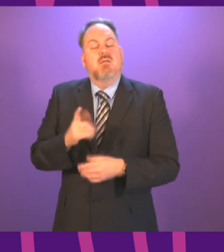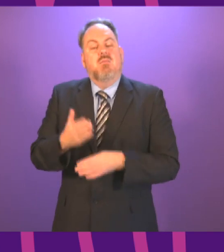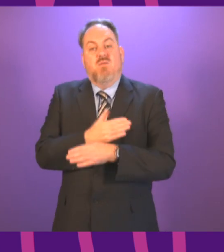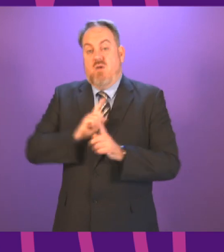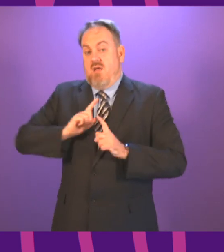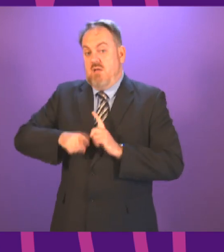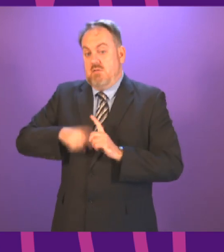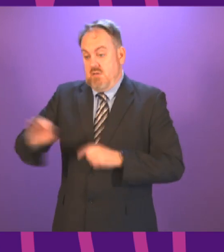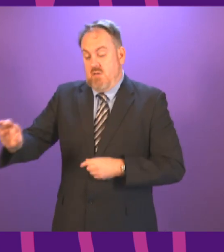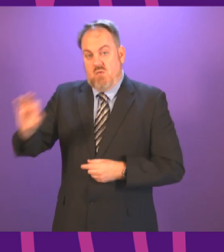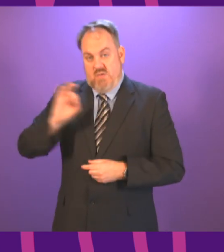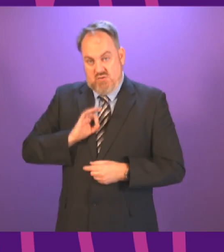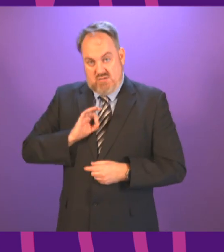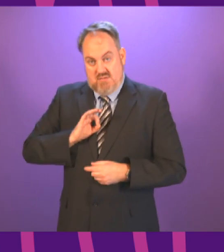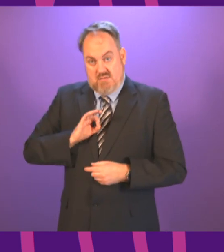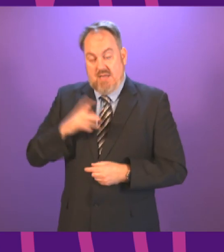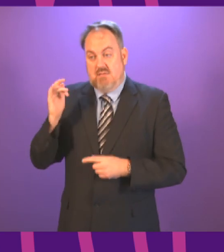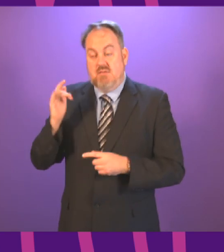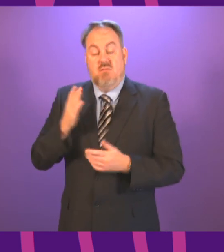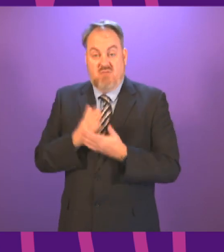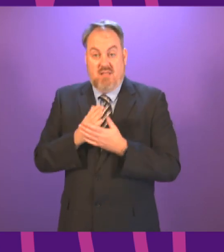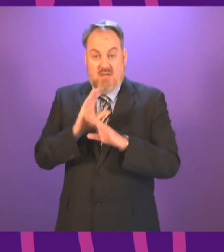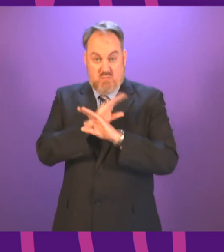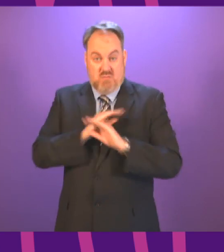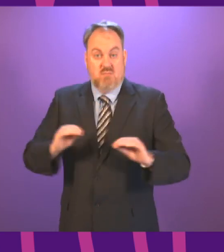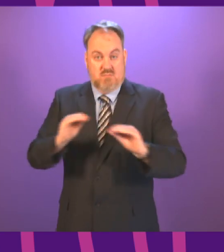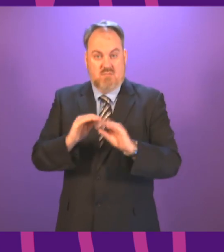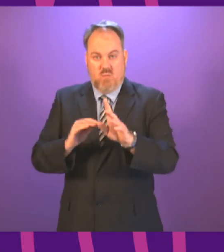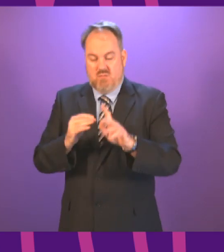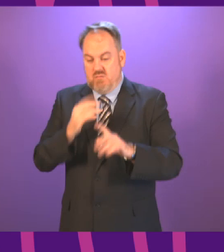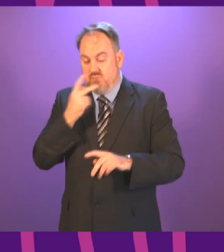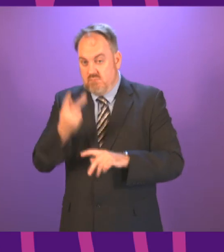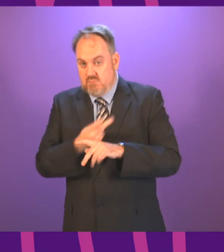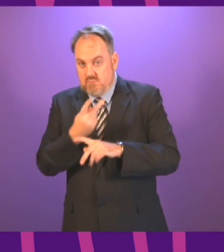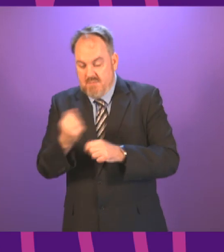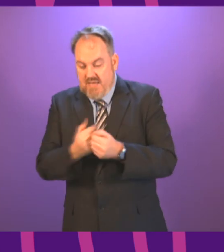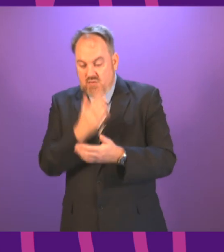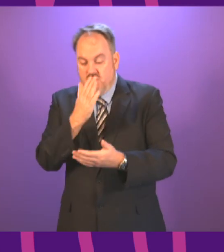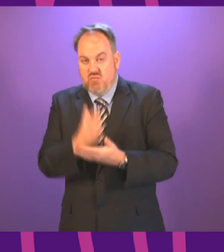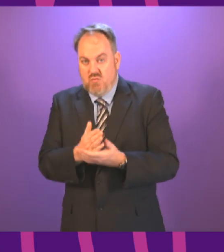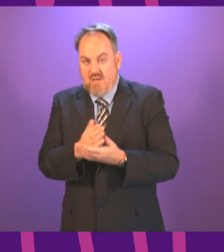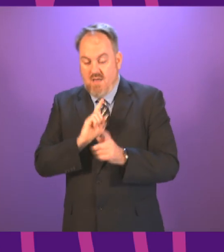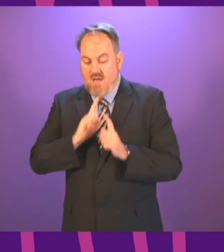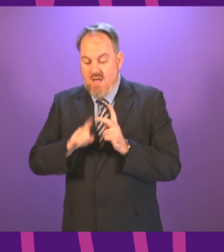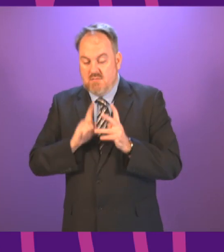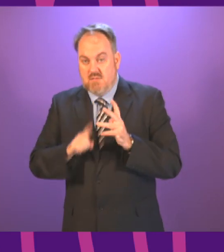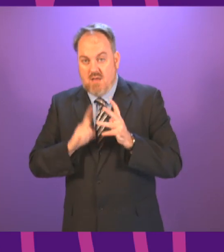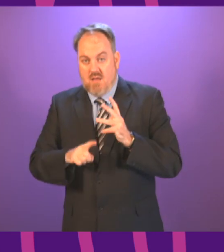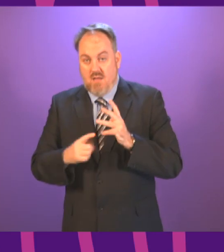testing of ambulance workers—I will complete my responses to some of Ruth Davidson’s